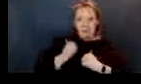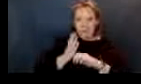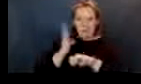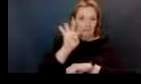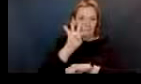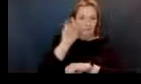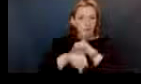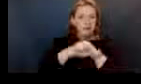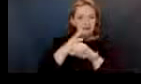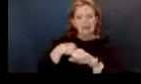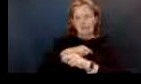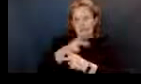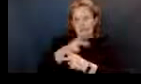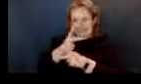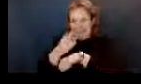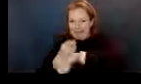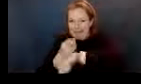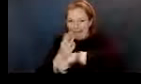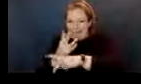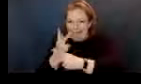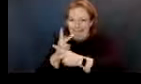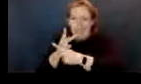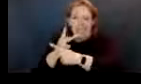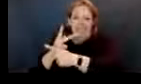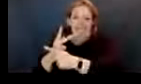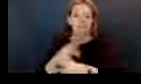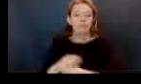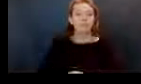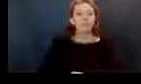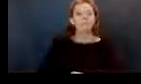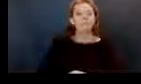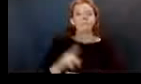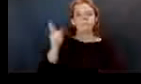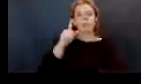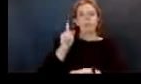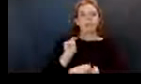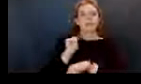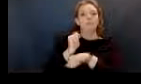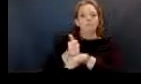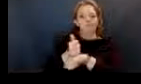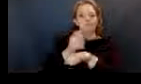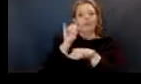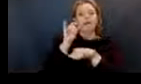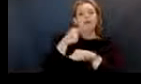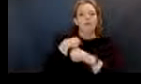The site today is on land that we need to acknowledge the broader history of, which